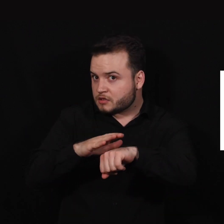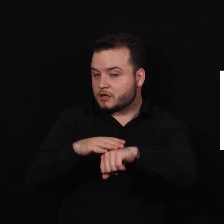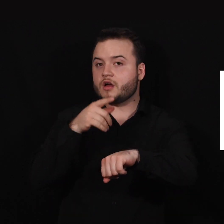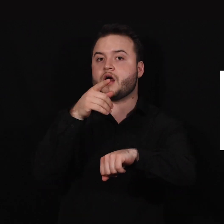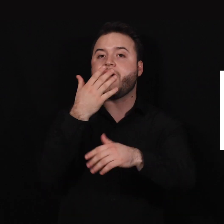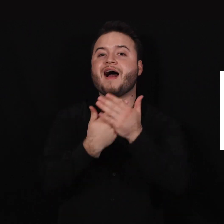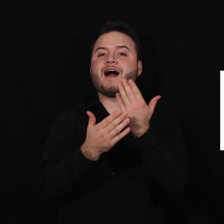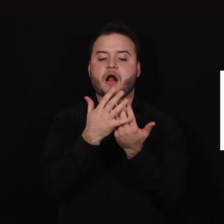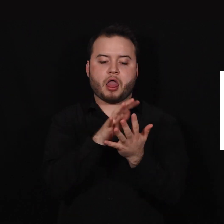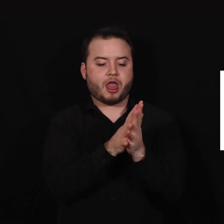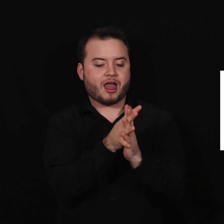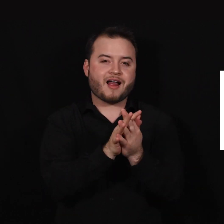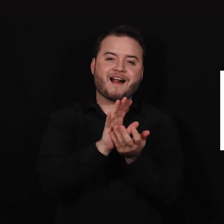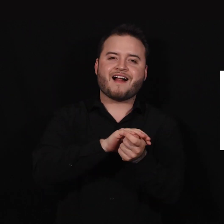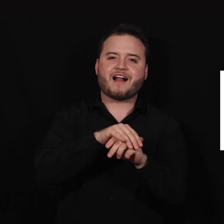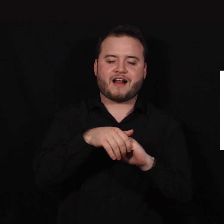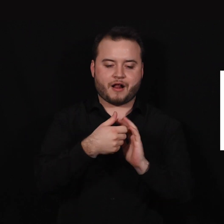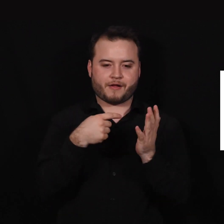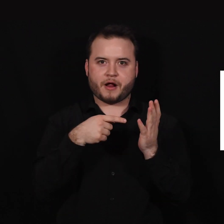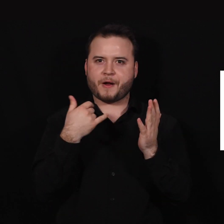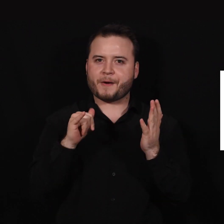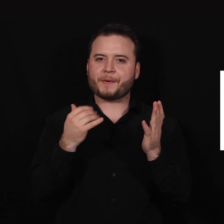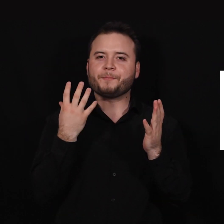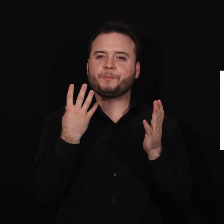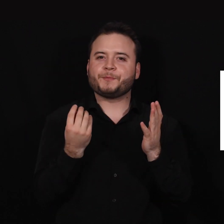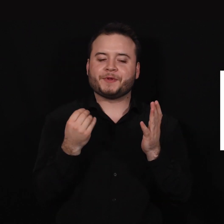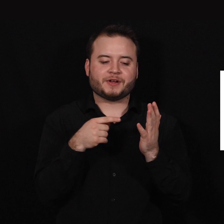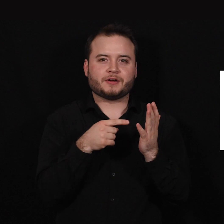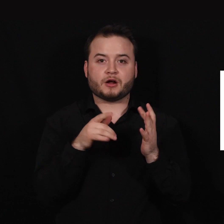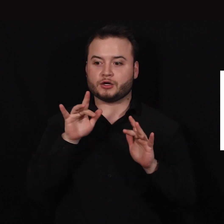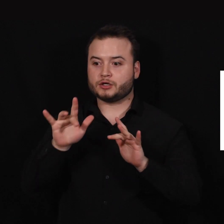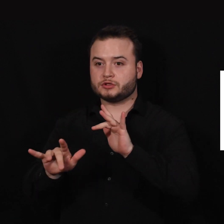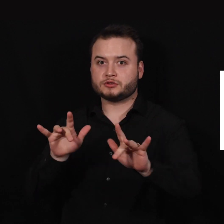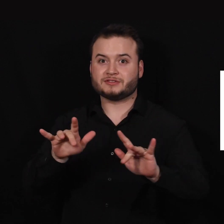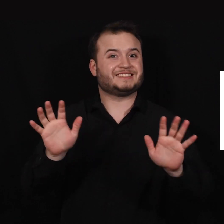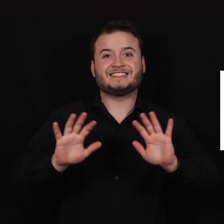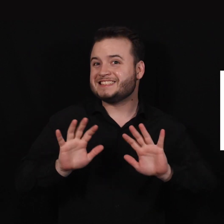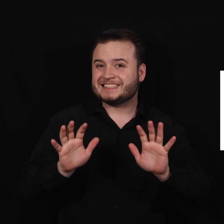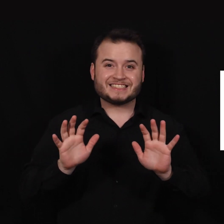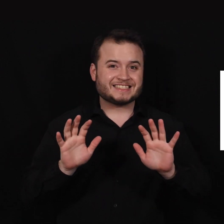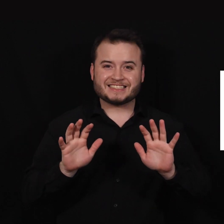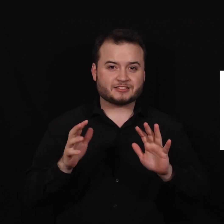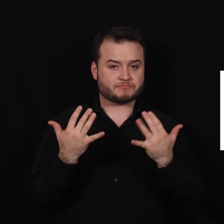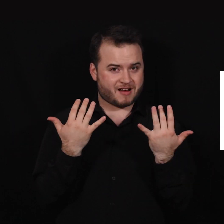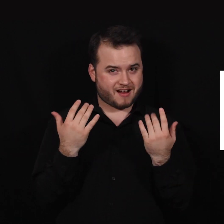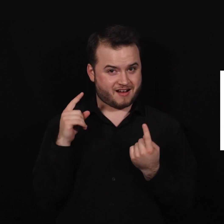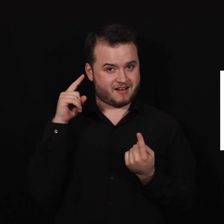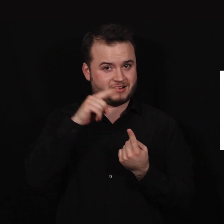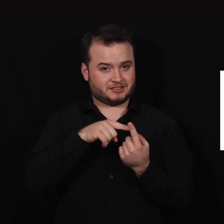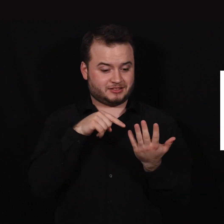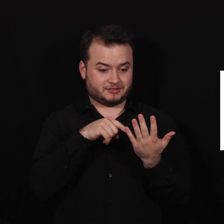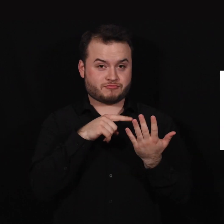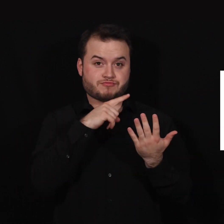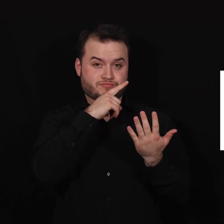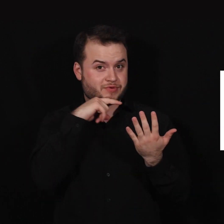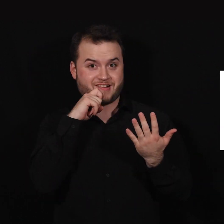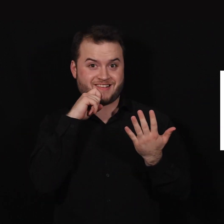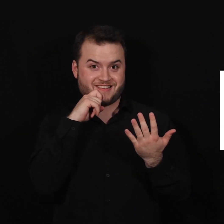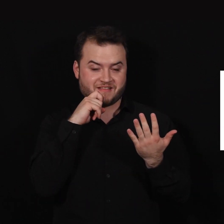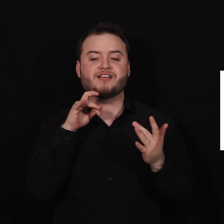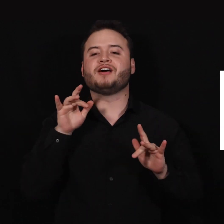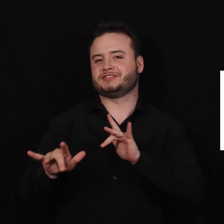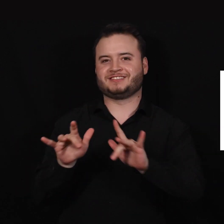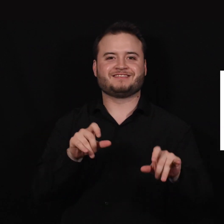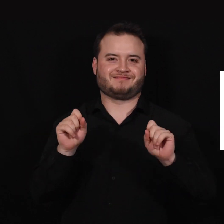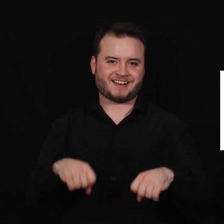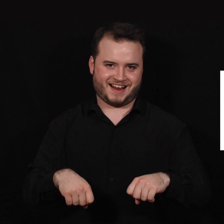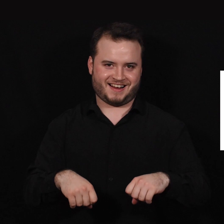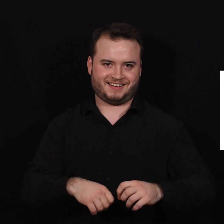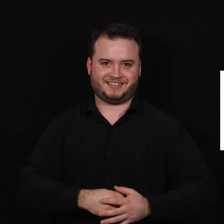Don’t touch anything until your hands are dry.